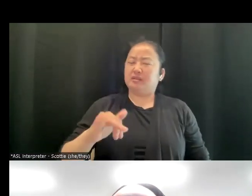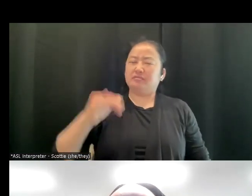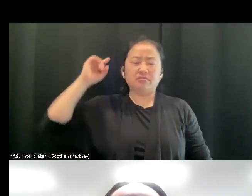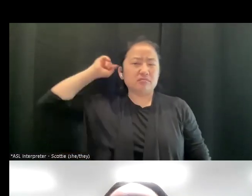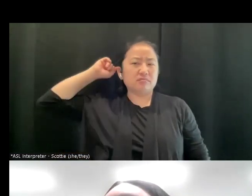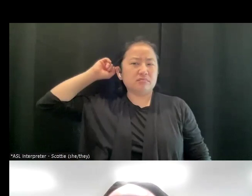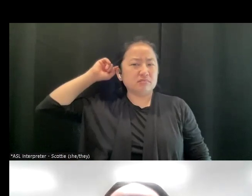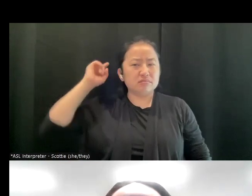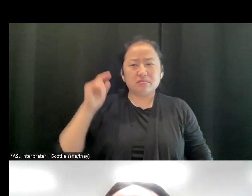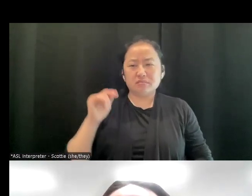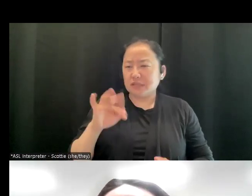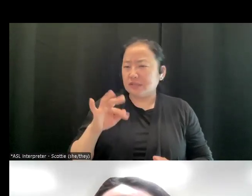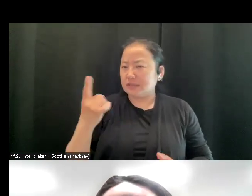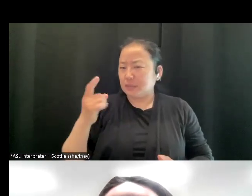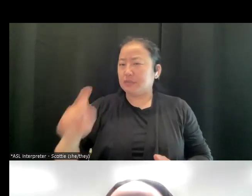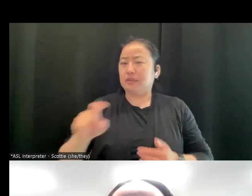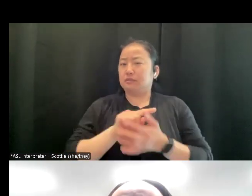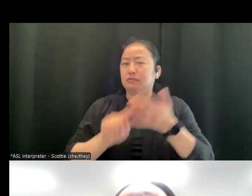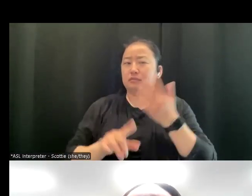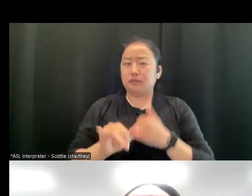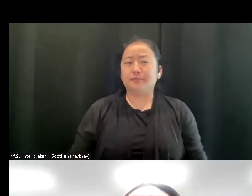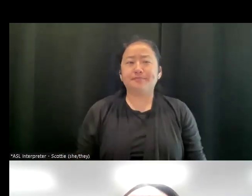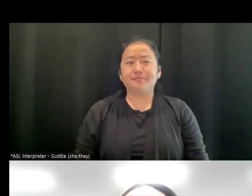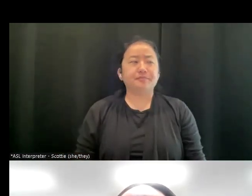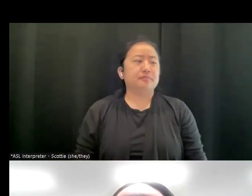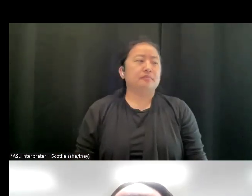whatever somebody might need. And finally, for our purposes,